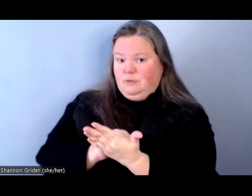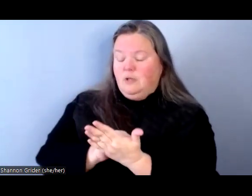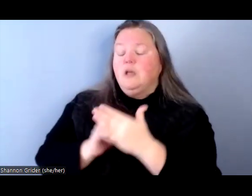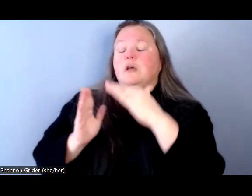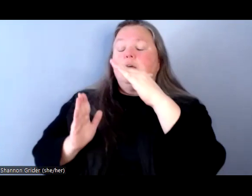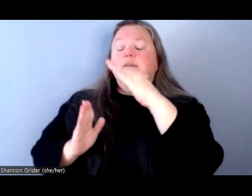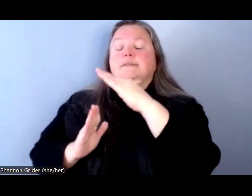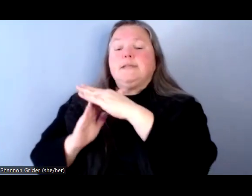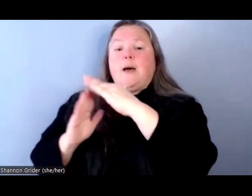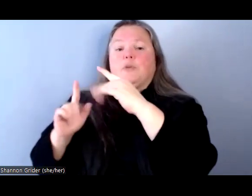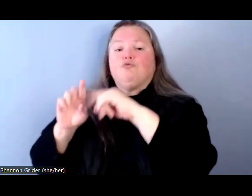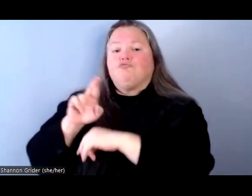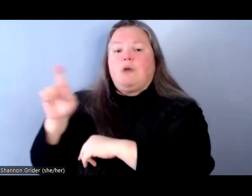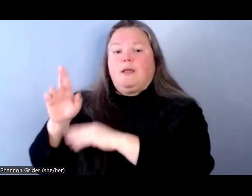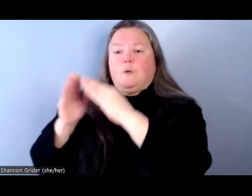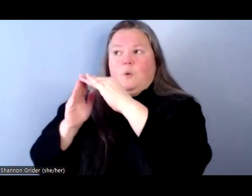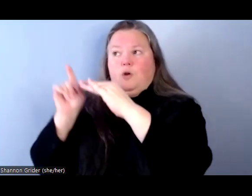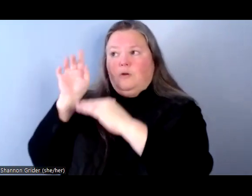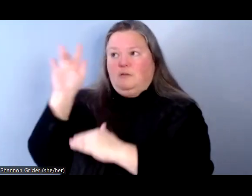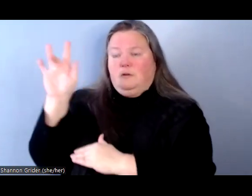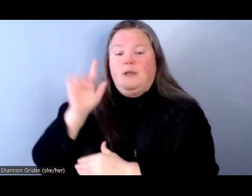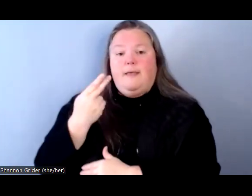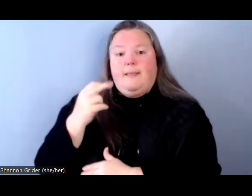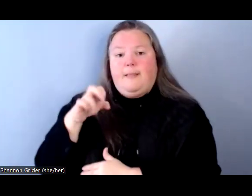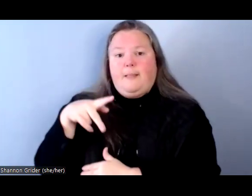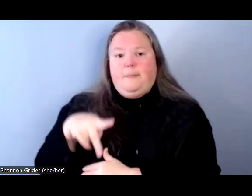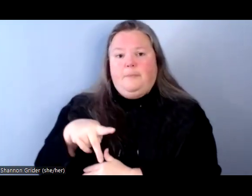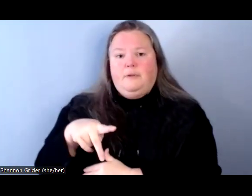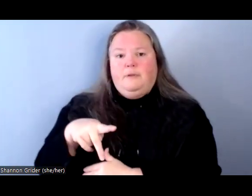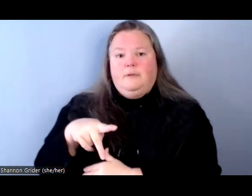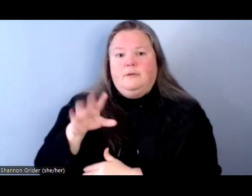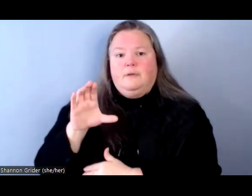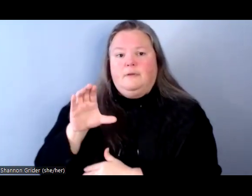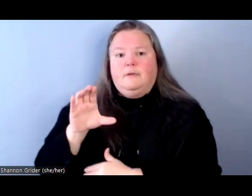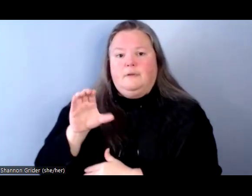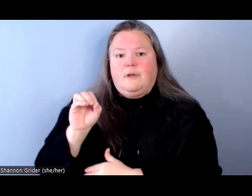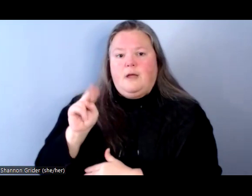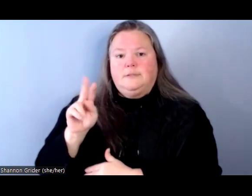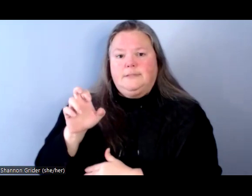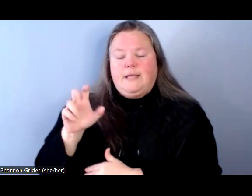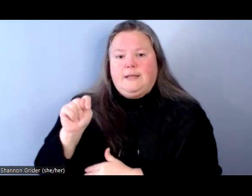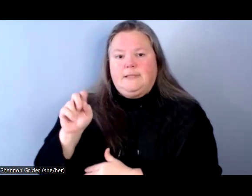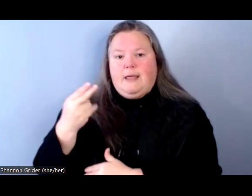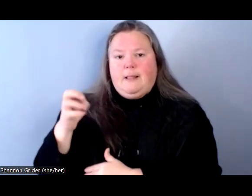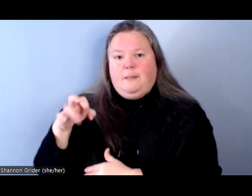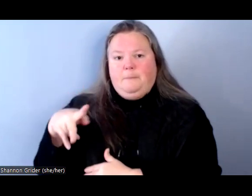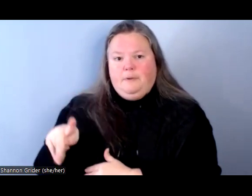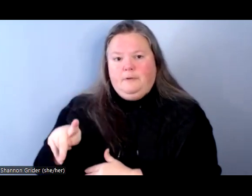under the "Contact/Help" tab at the top right corner